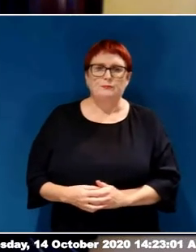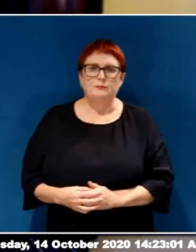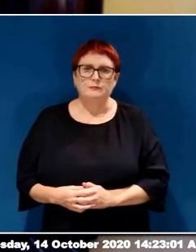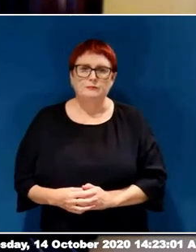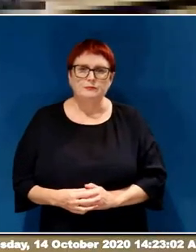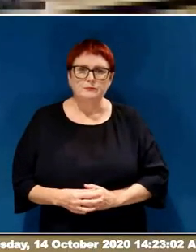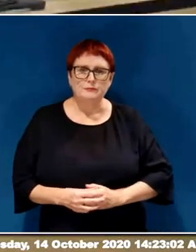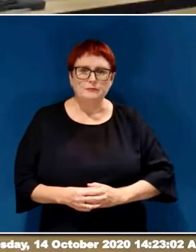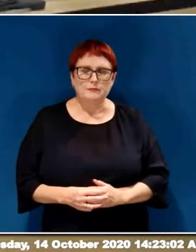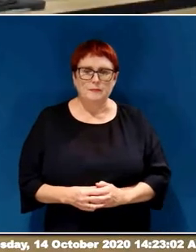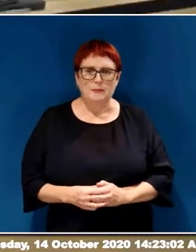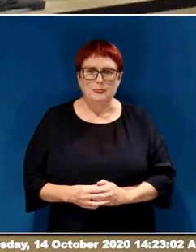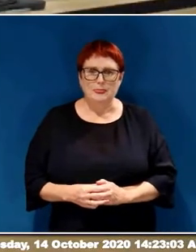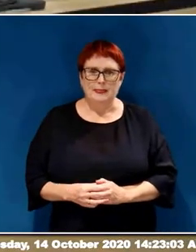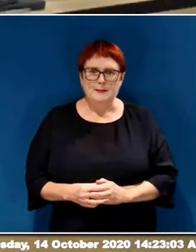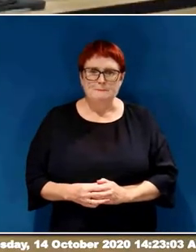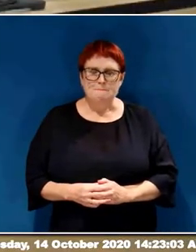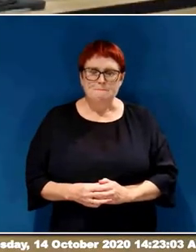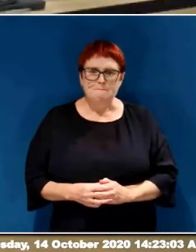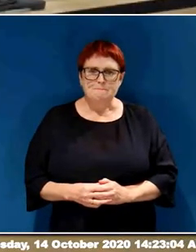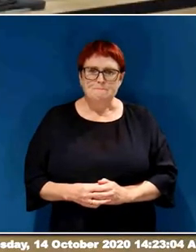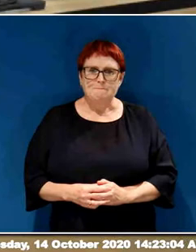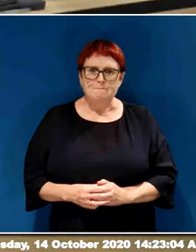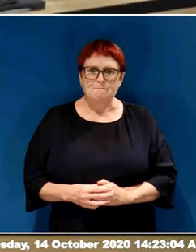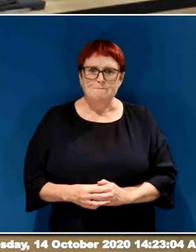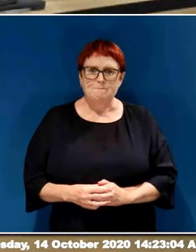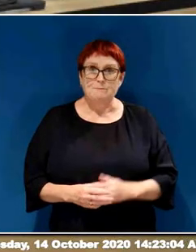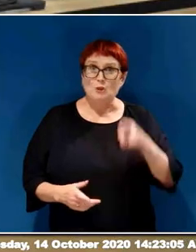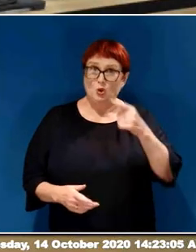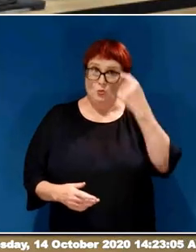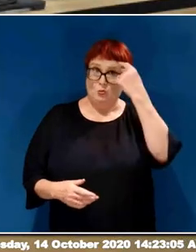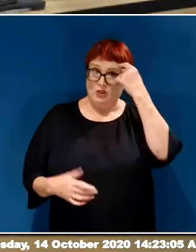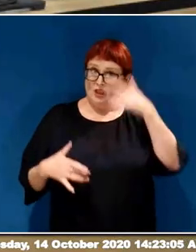the view that there may be a link between the absence of compulsory